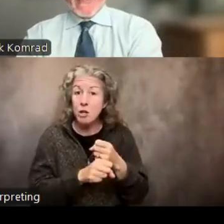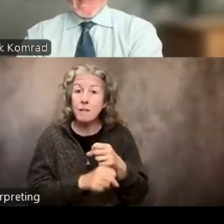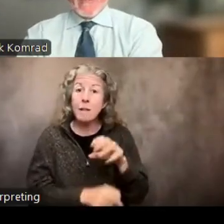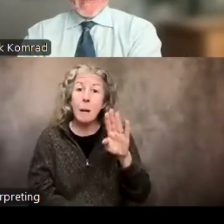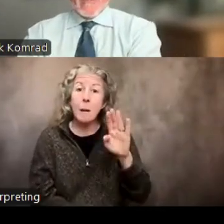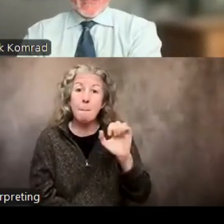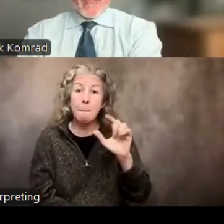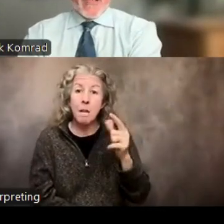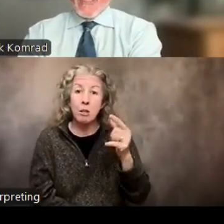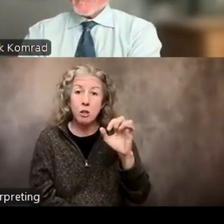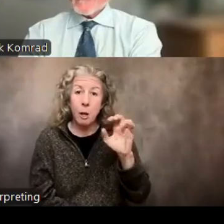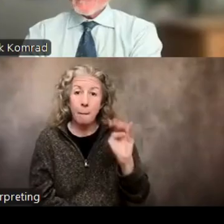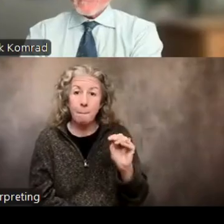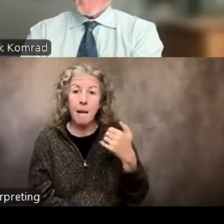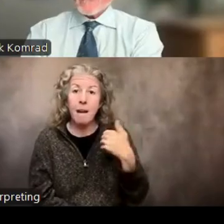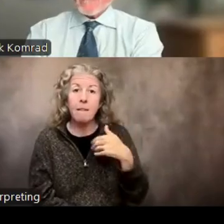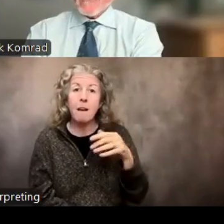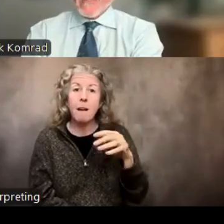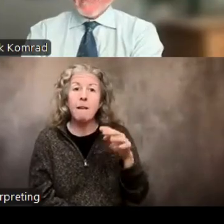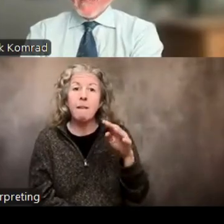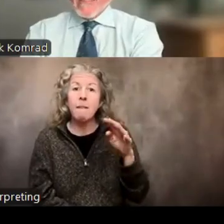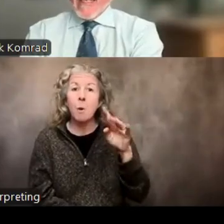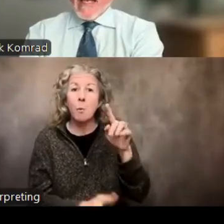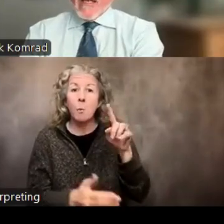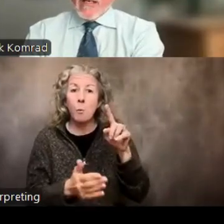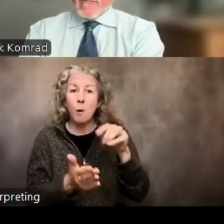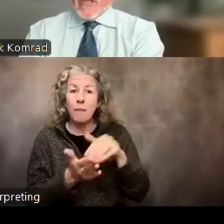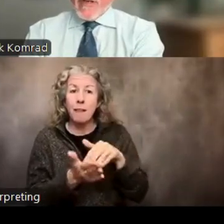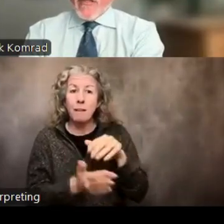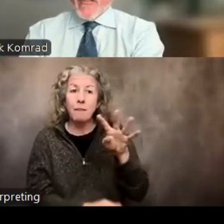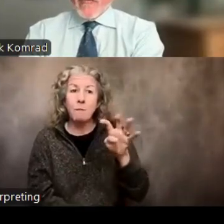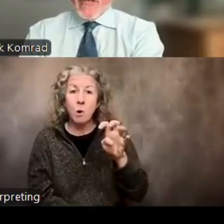in euthanasia since they first began, and between three and